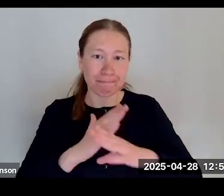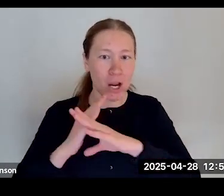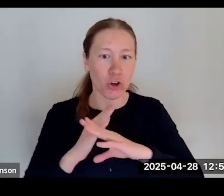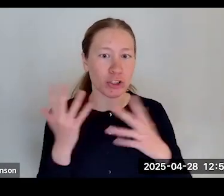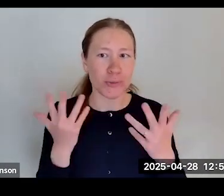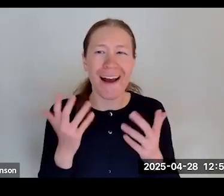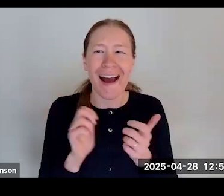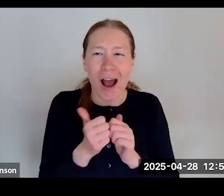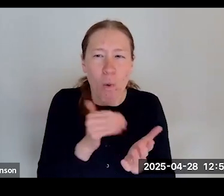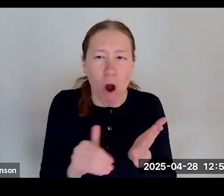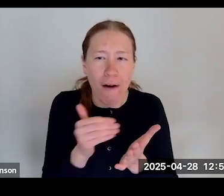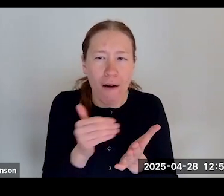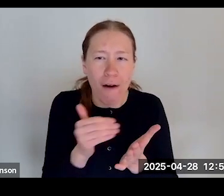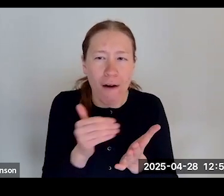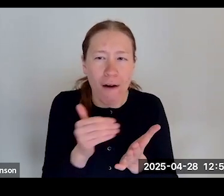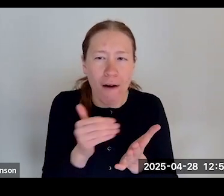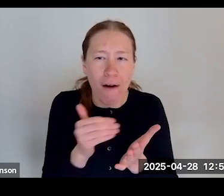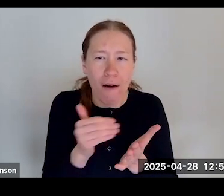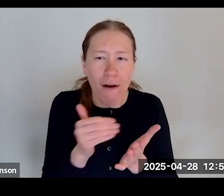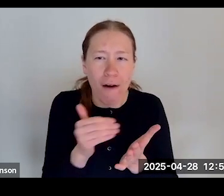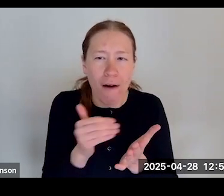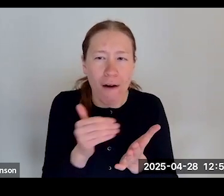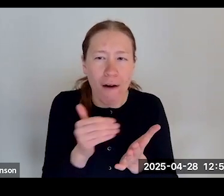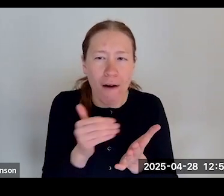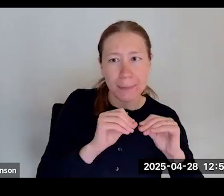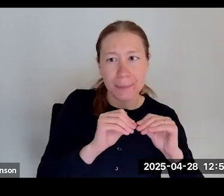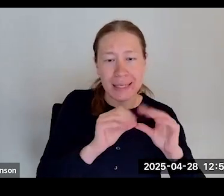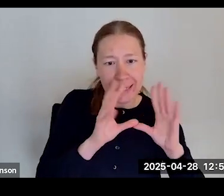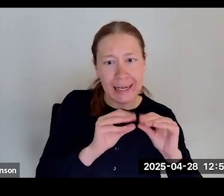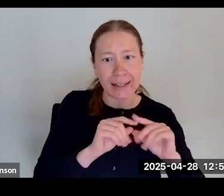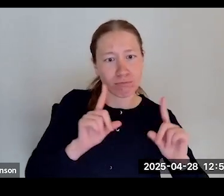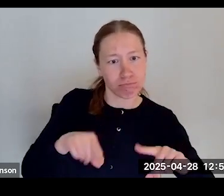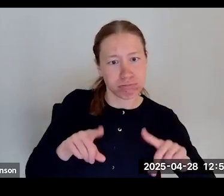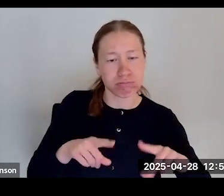and duration of meetings that they have. Having a standard workstation set up,